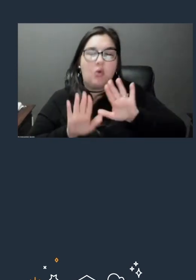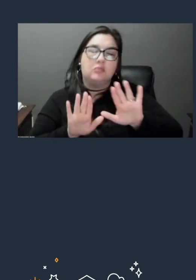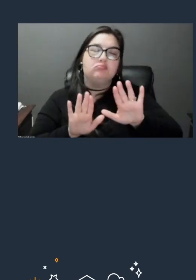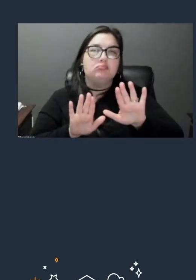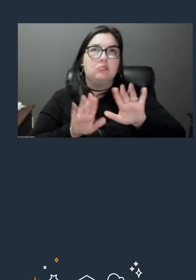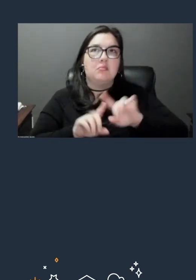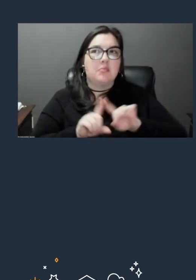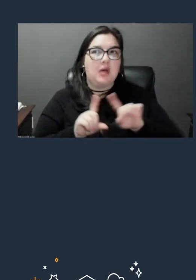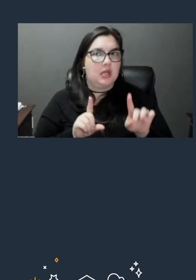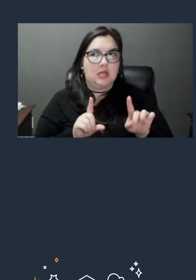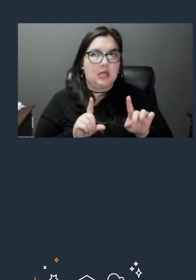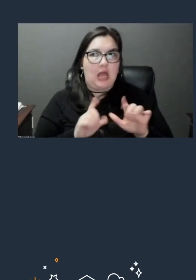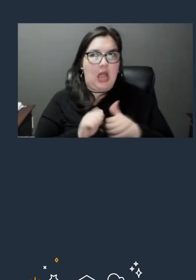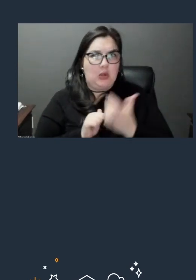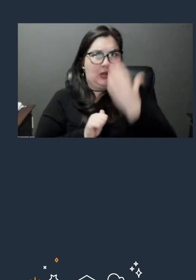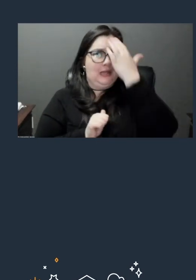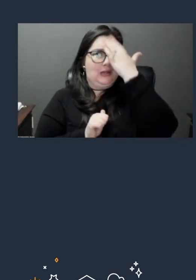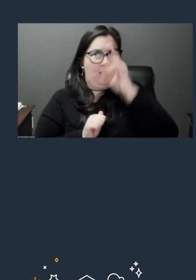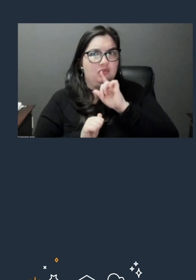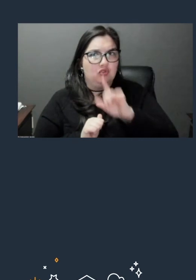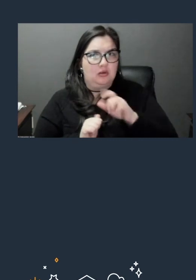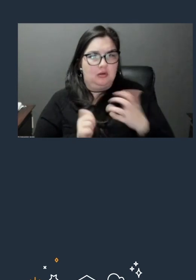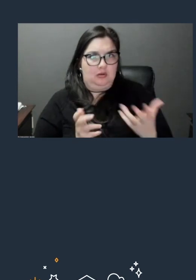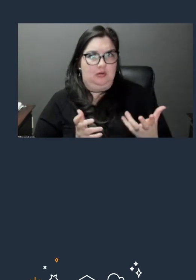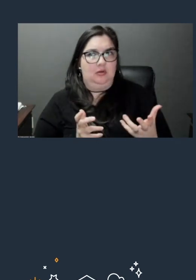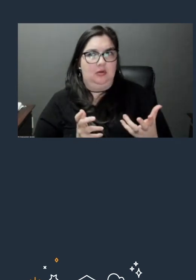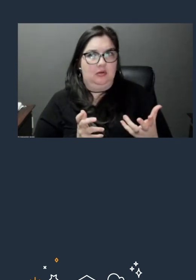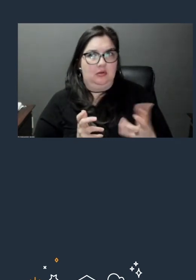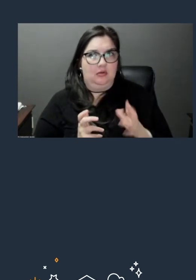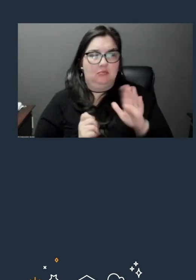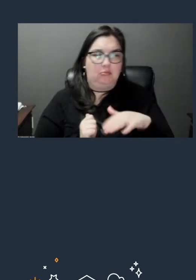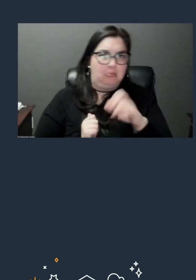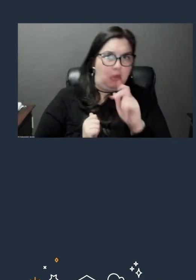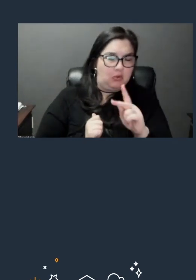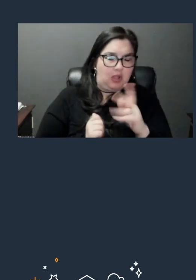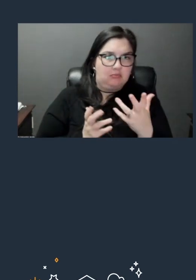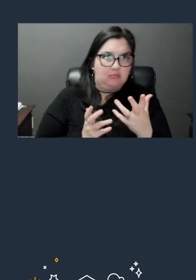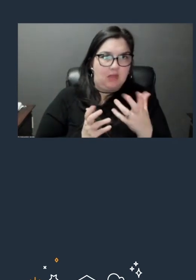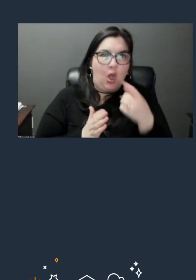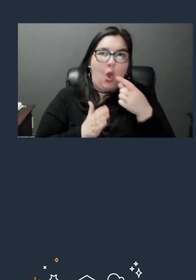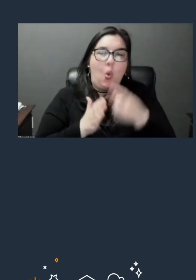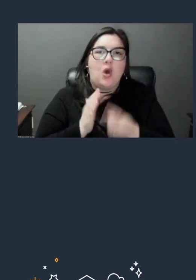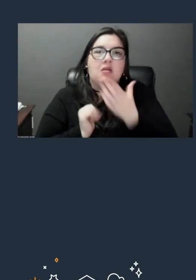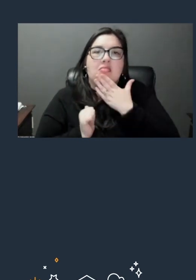when they say, "Okay, what are the best strategies, what are the most successful strategies,